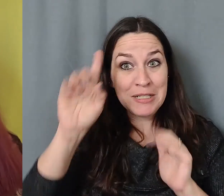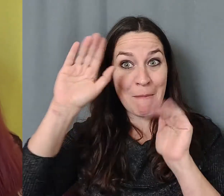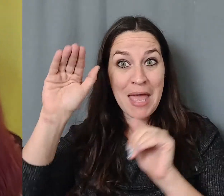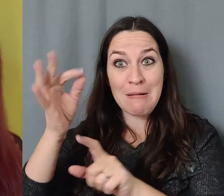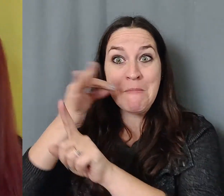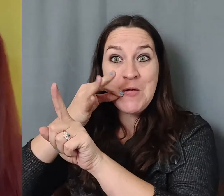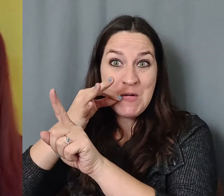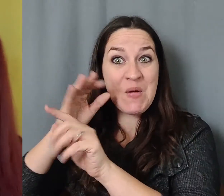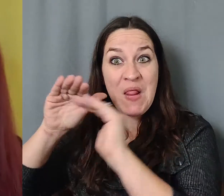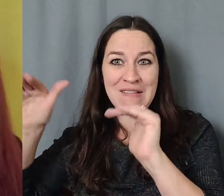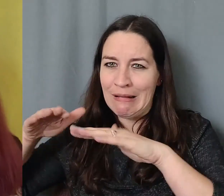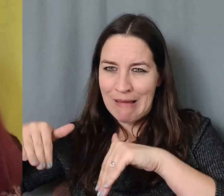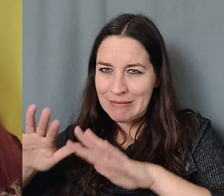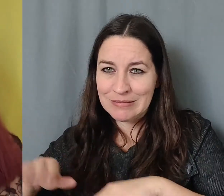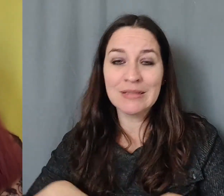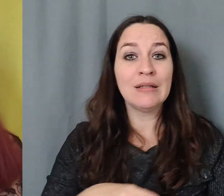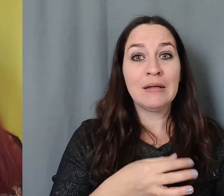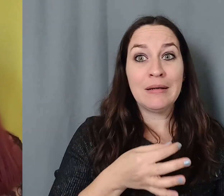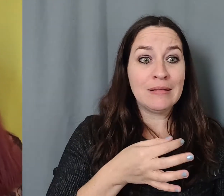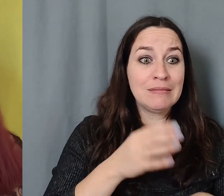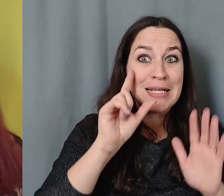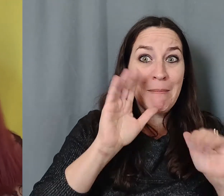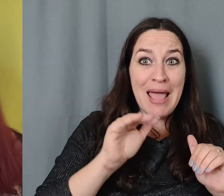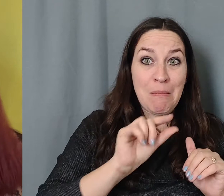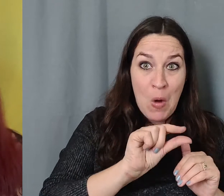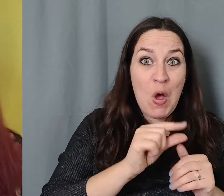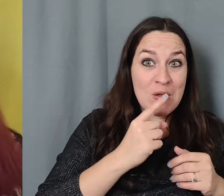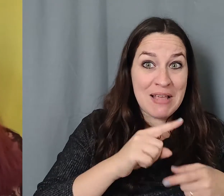mastery, that's not being where you are and you're going to set yourself up for just feeling like shit later.